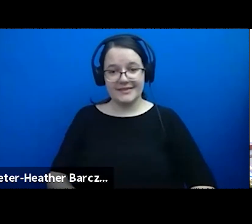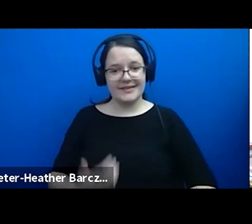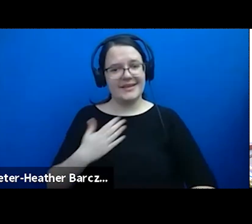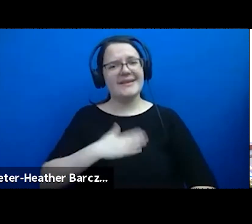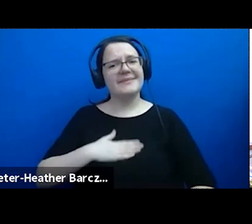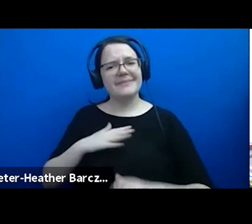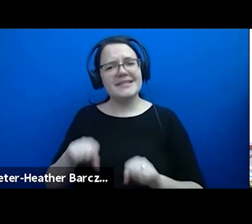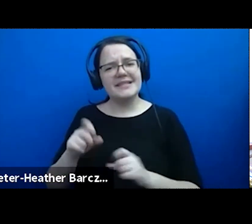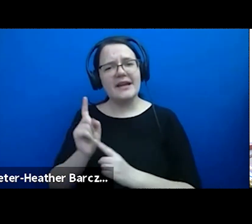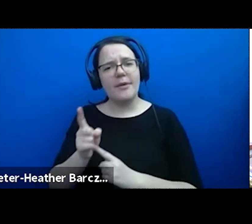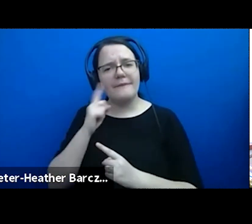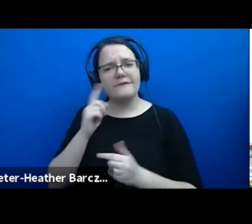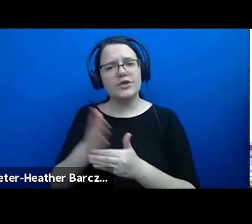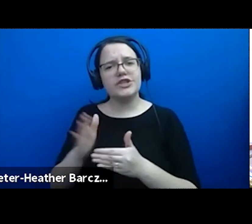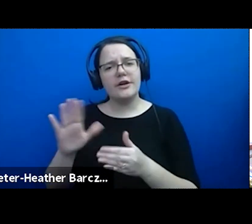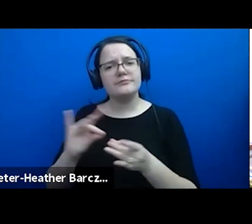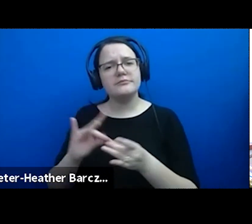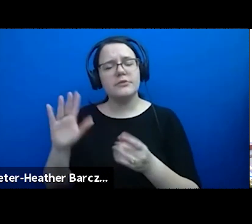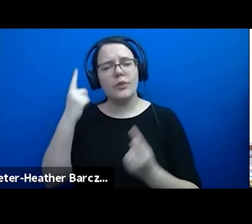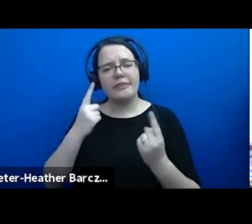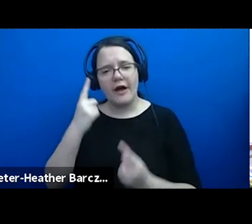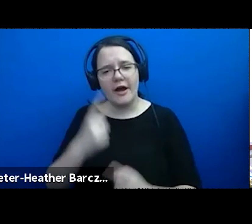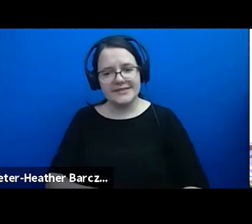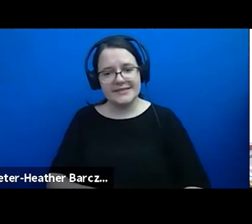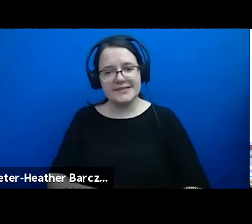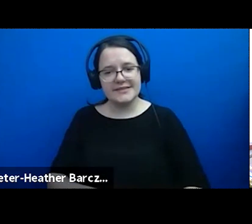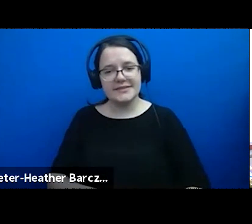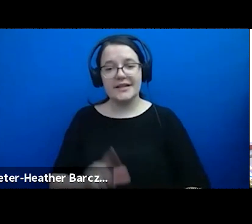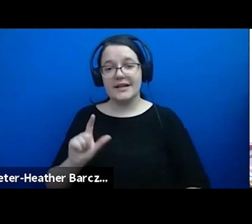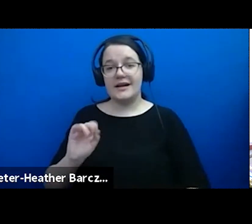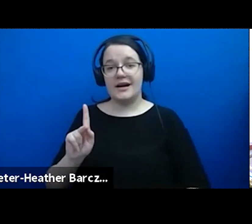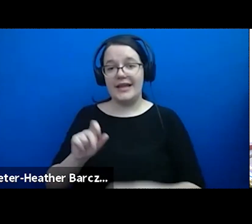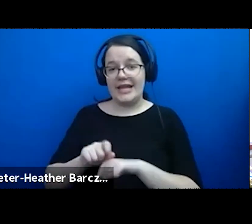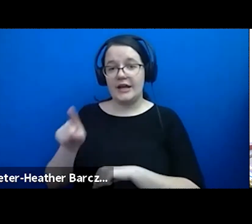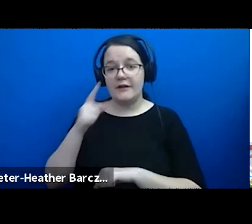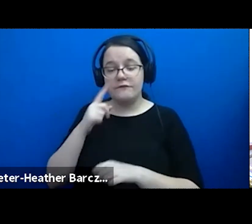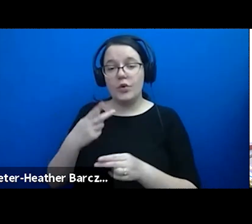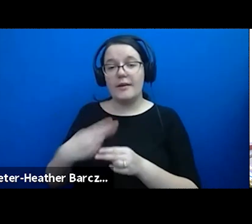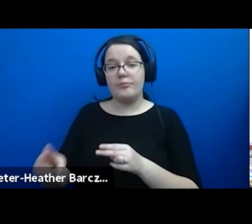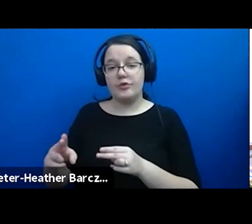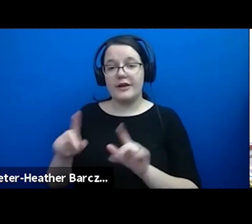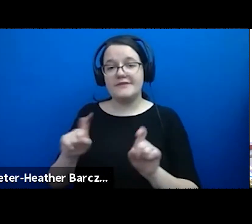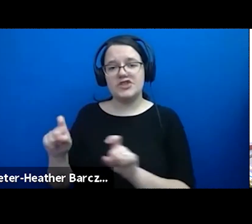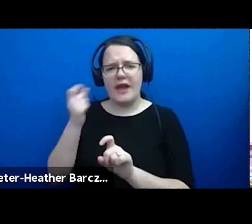about the session a link for a brief anonymous survey will appear on the screen at the end of